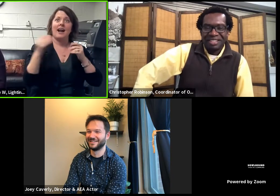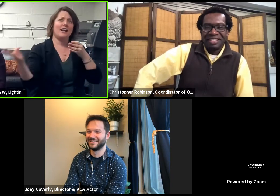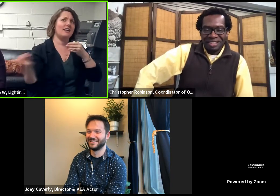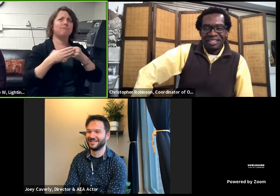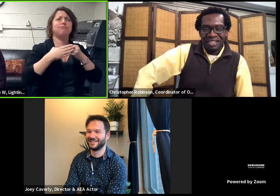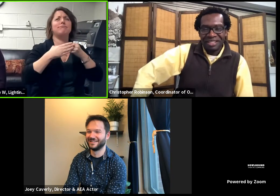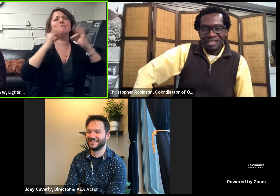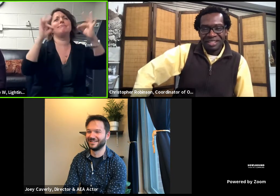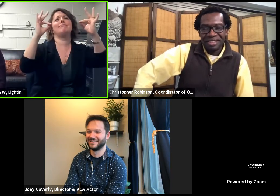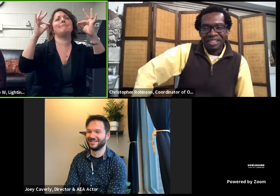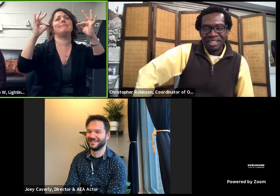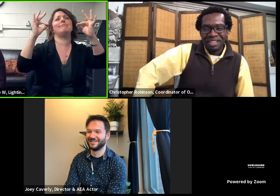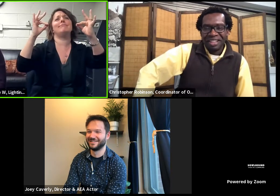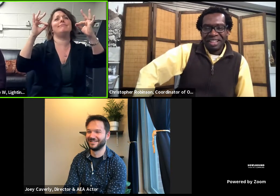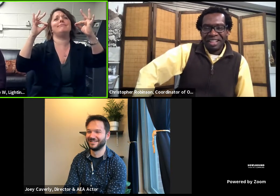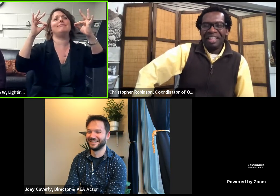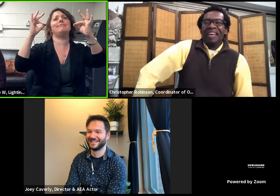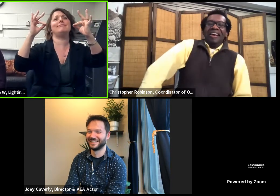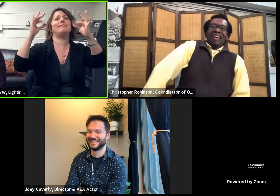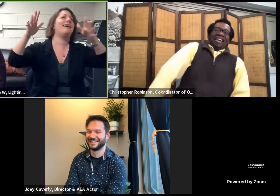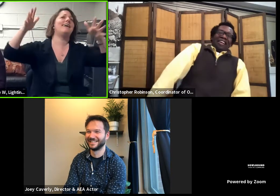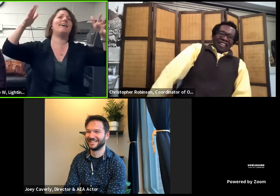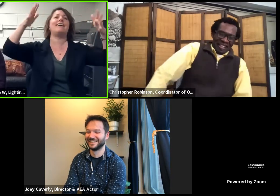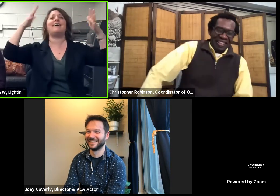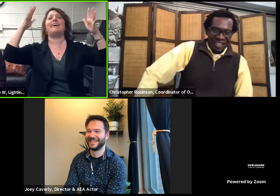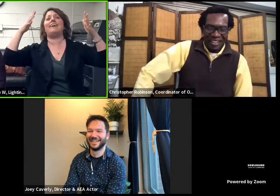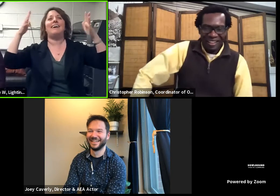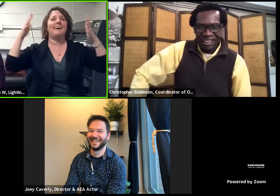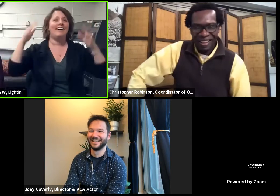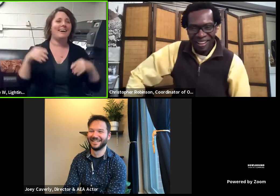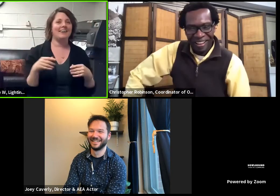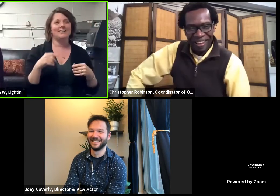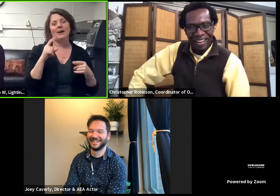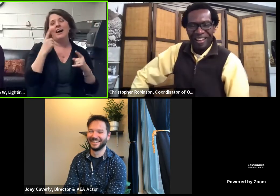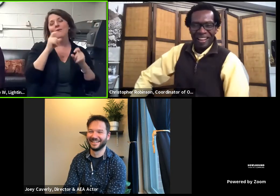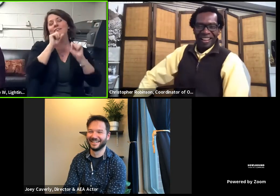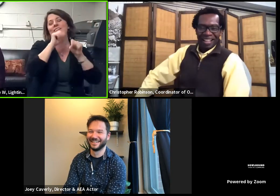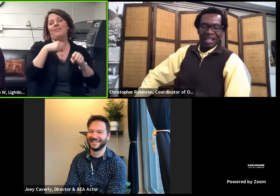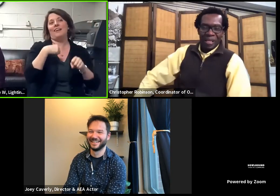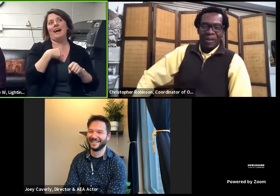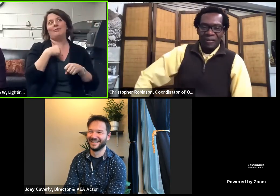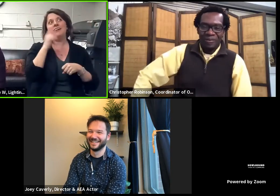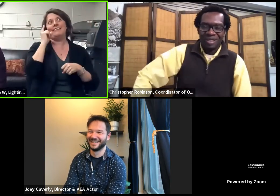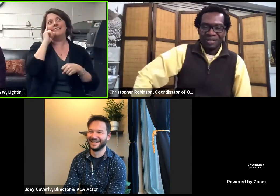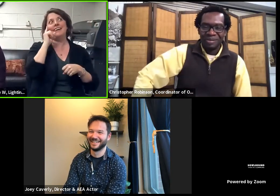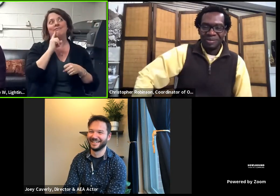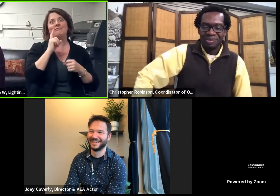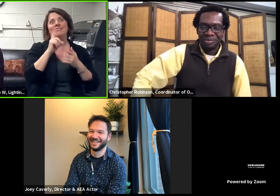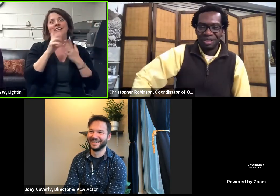It got in, and they tested it, and it worked perfectly. It made the slam and everybody was all excited, and I loved that it happened